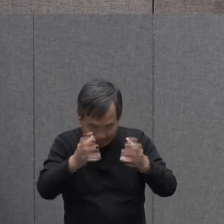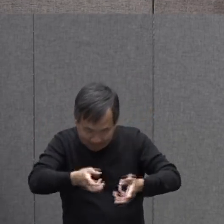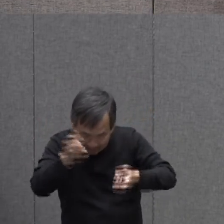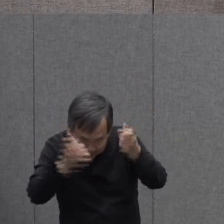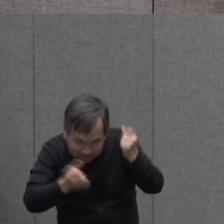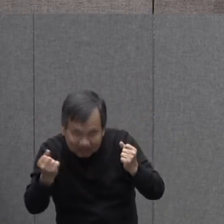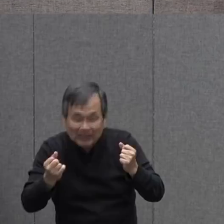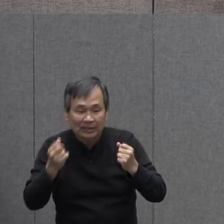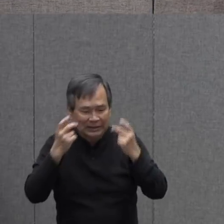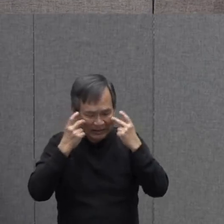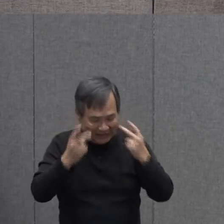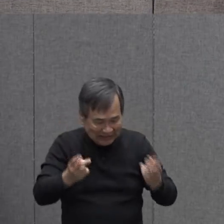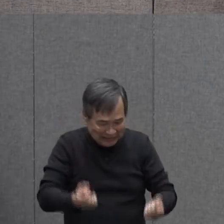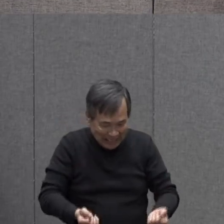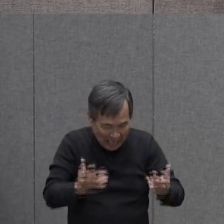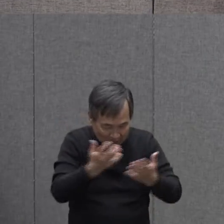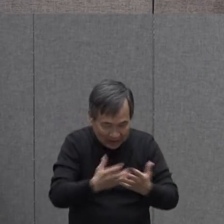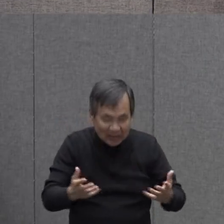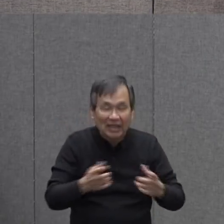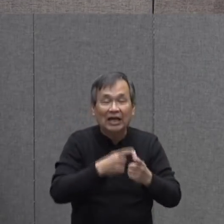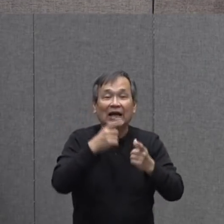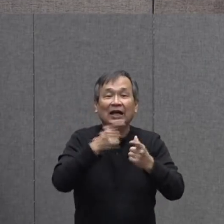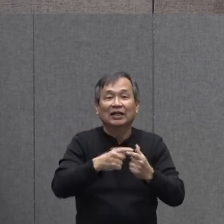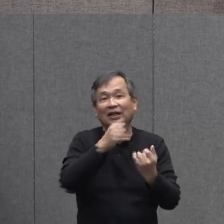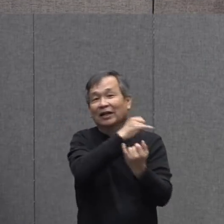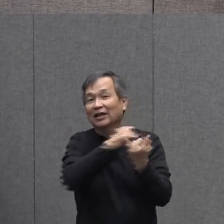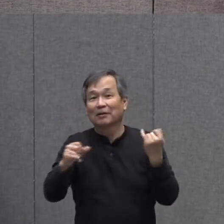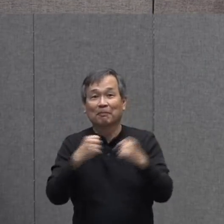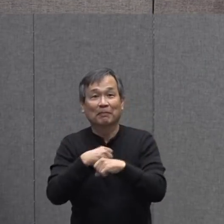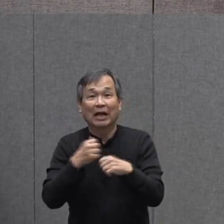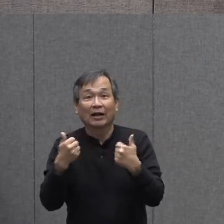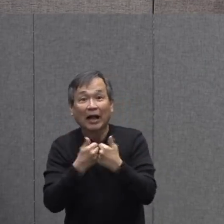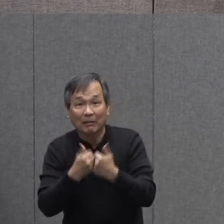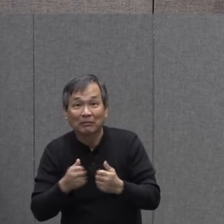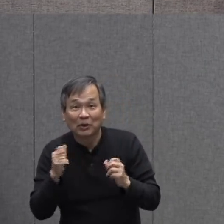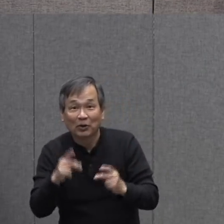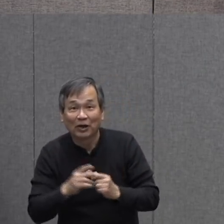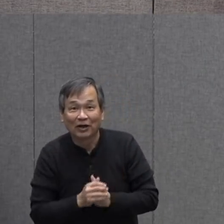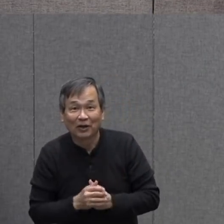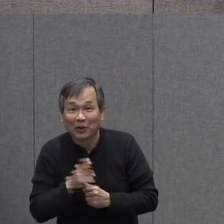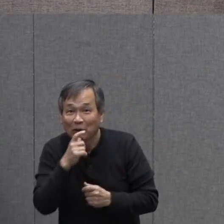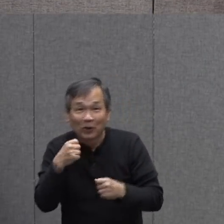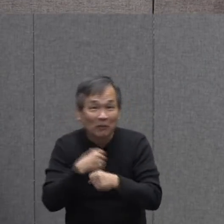How many things can you create in five minutes? Or who can create something the fastest?